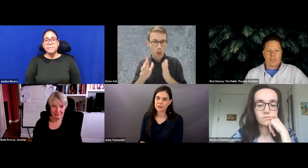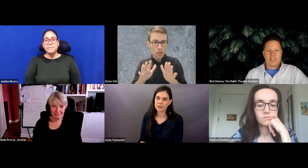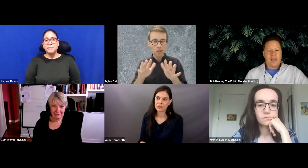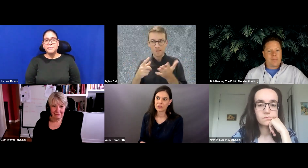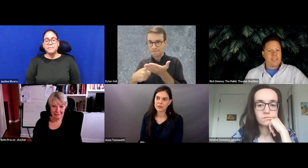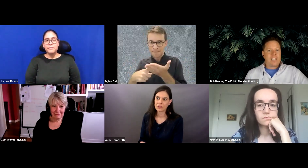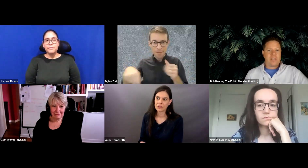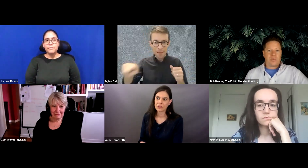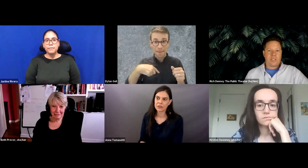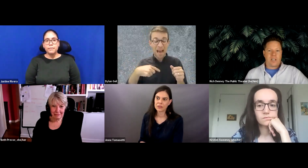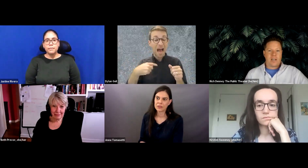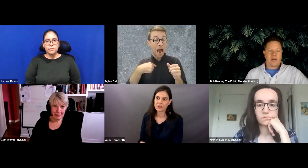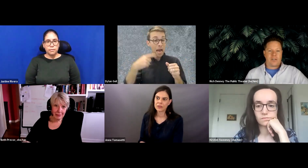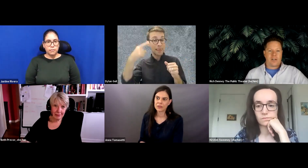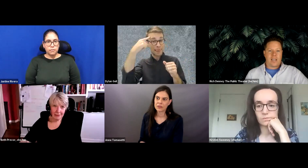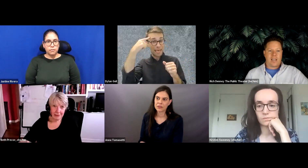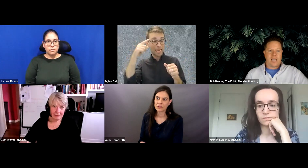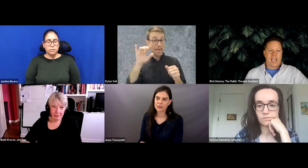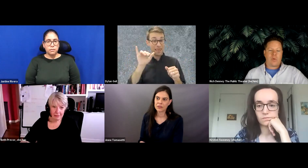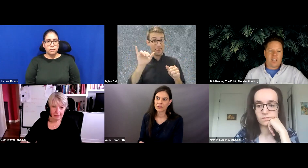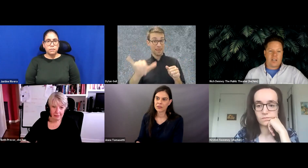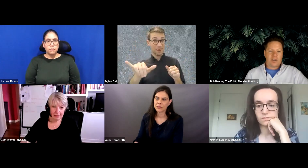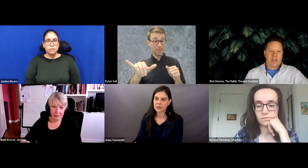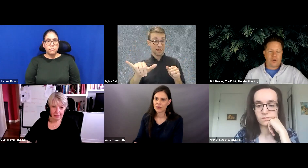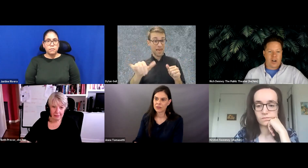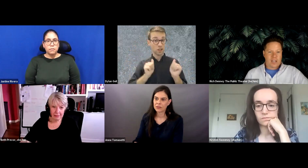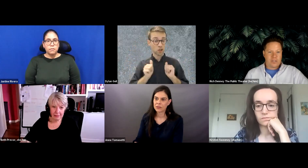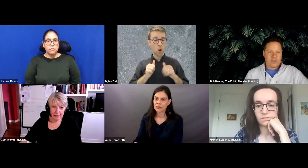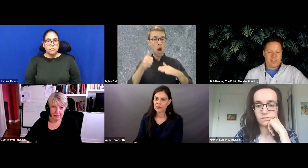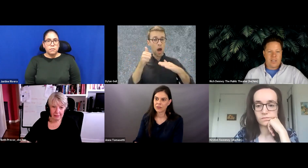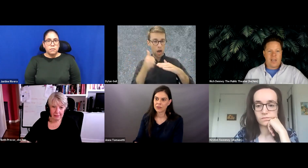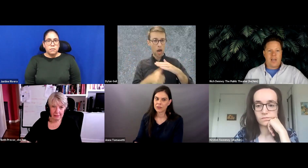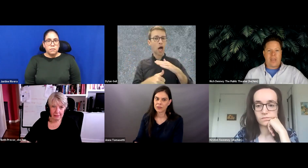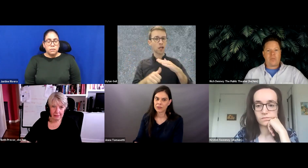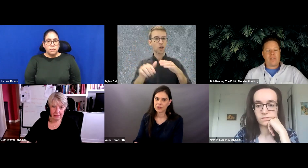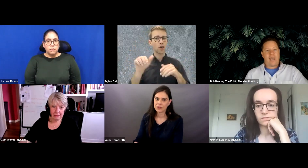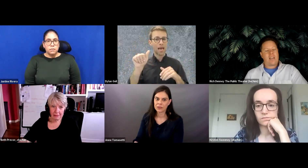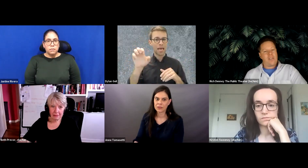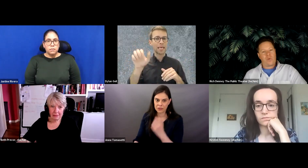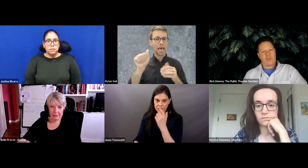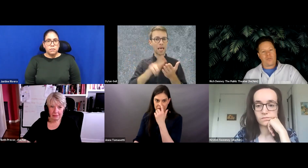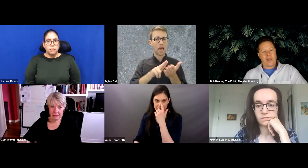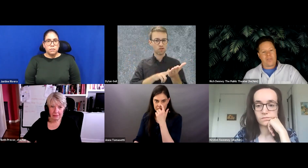me on this, I believe this was done under an Equity contract for our actors, and then we would add other work throughout